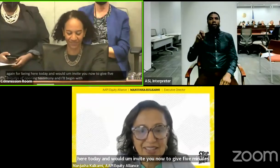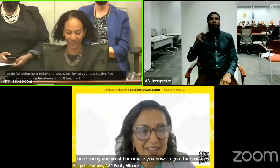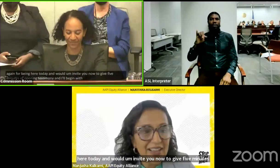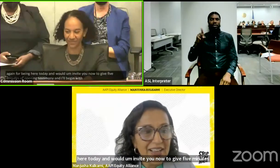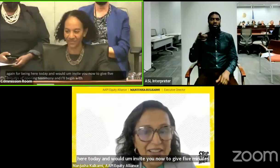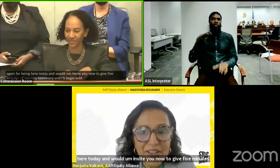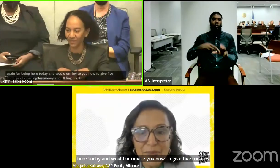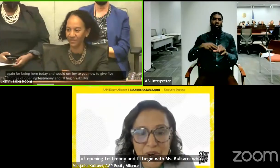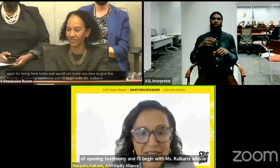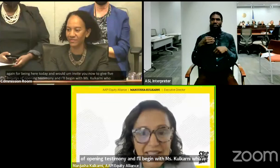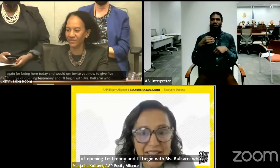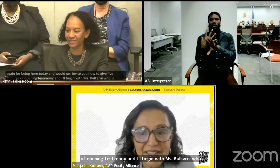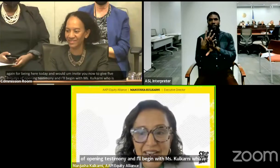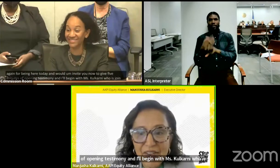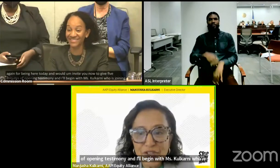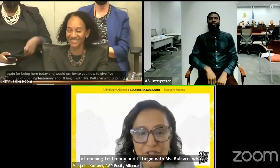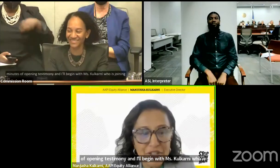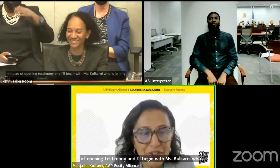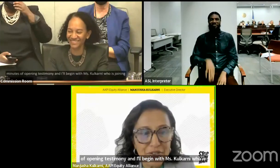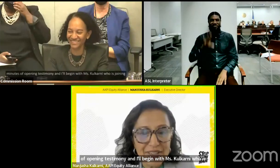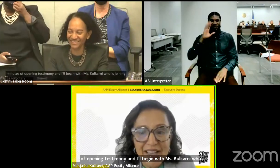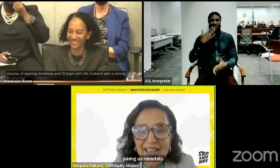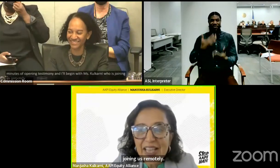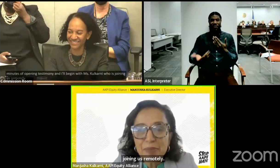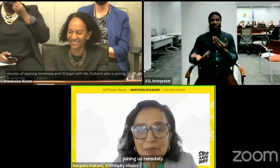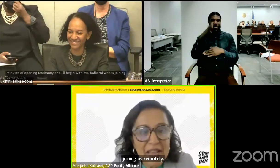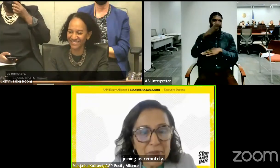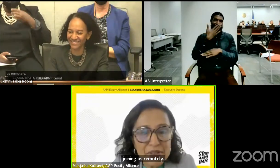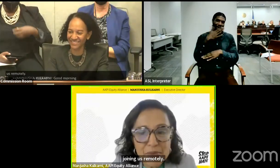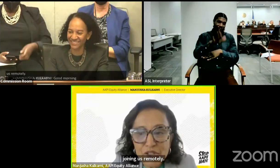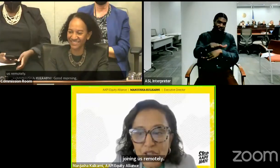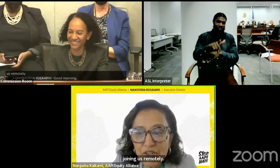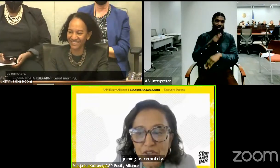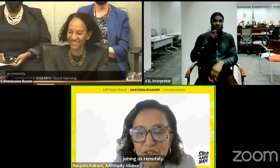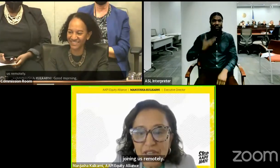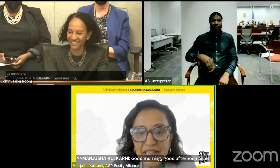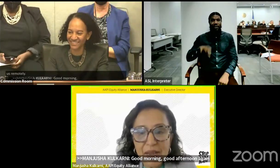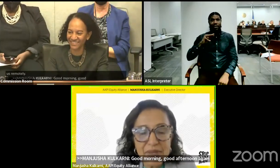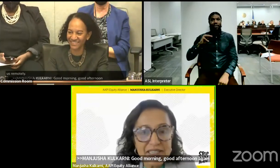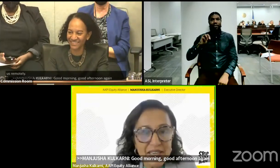Good morning, good afternoon again my name is Manjusha Kulkarni and I'm